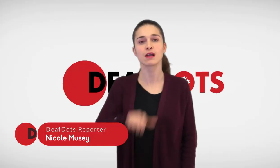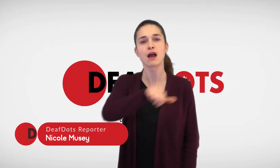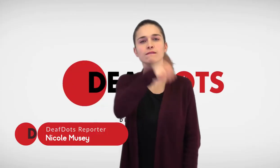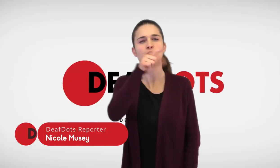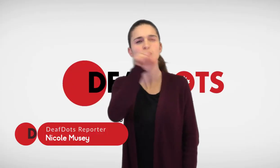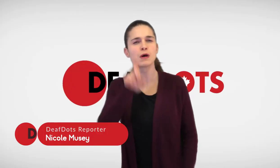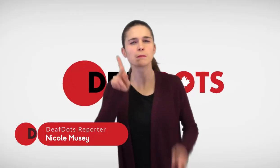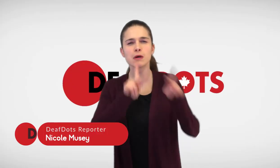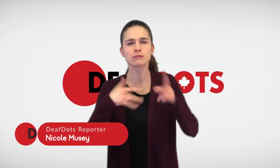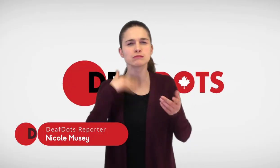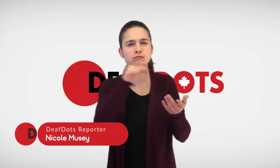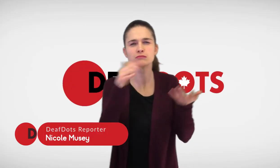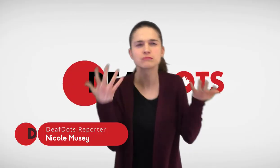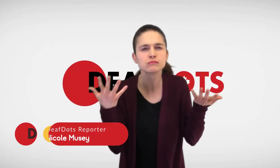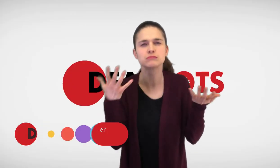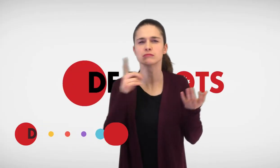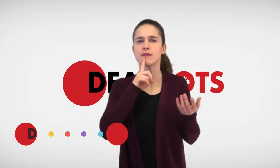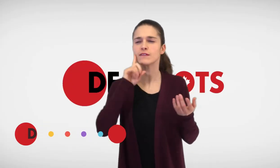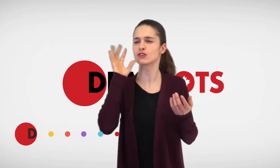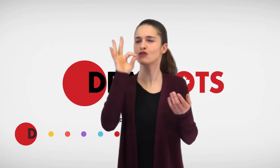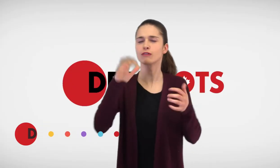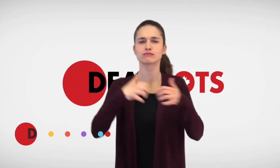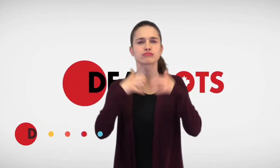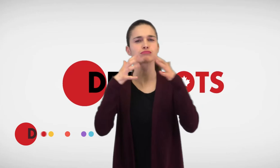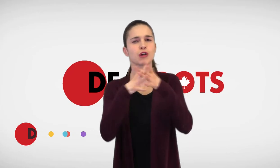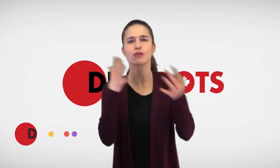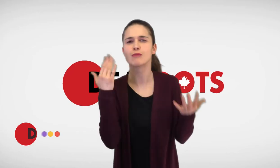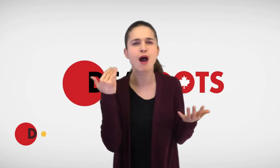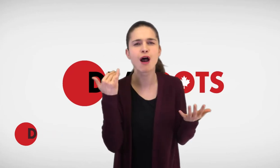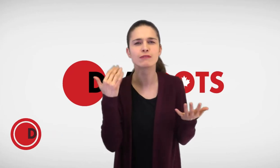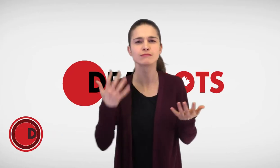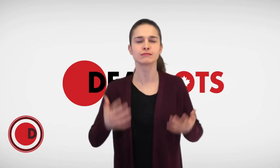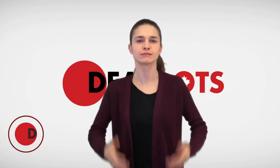[Nicole]: Another question is “Why did DeafDots start?”